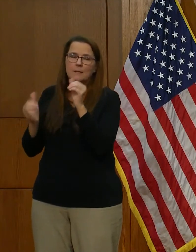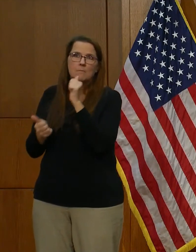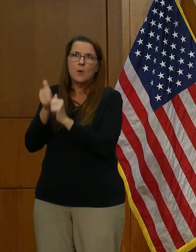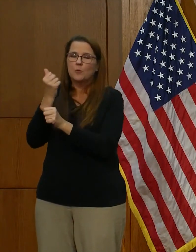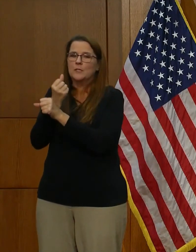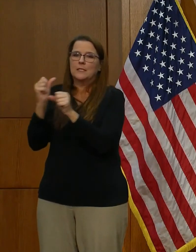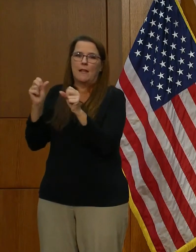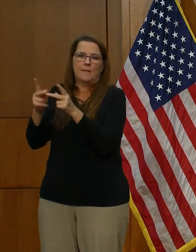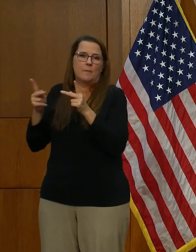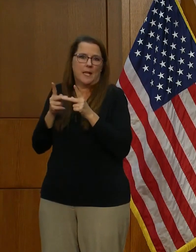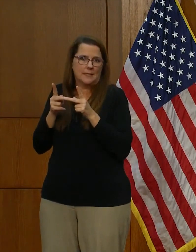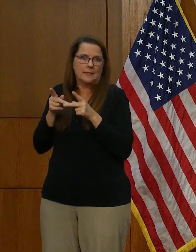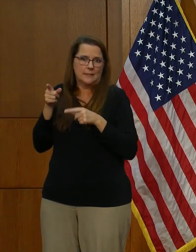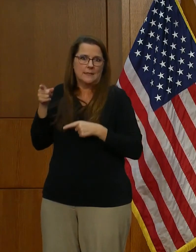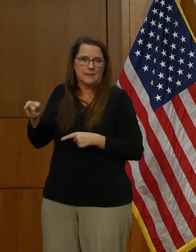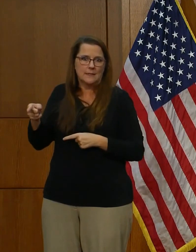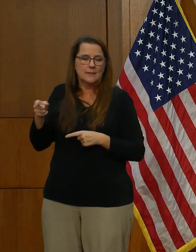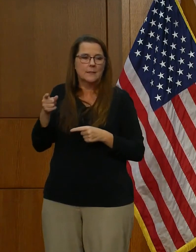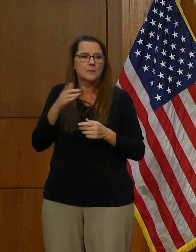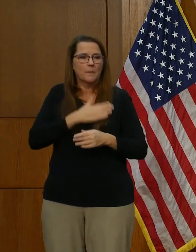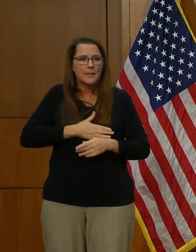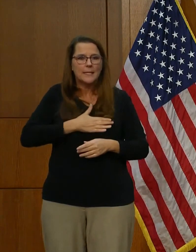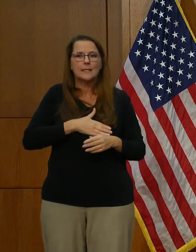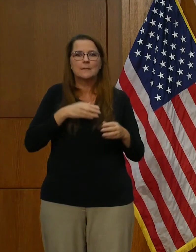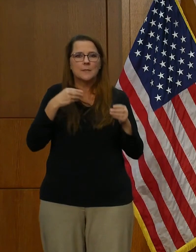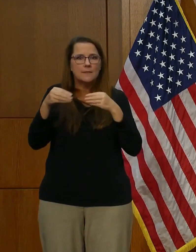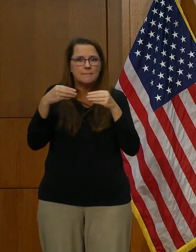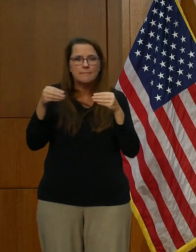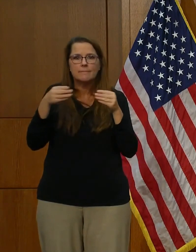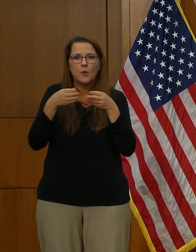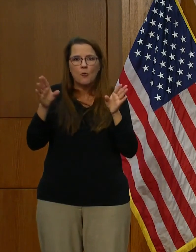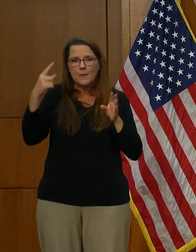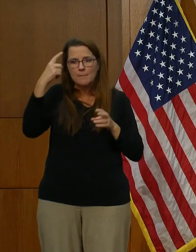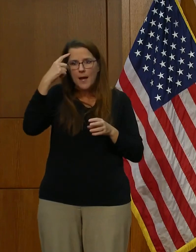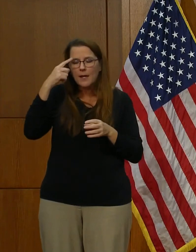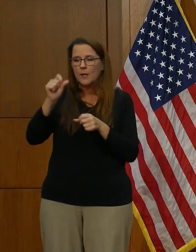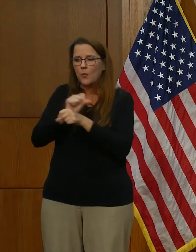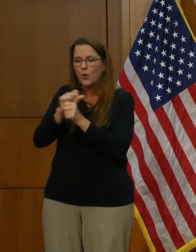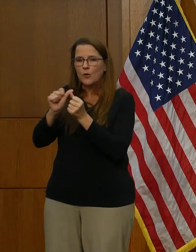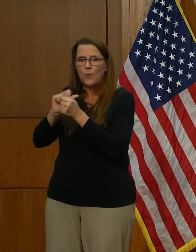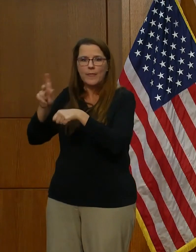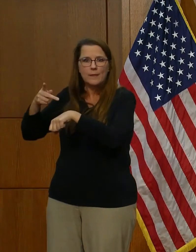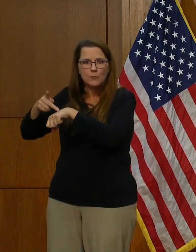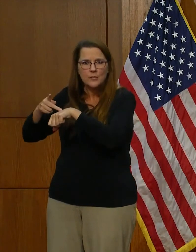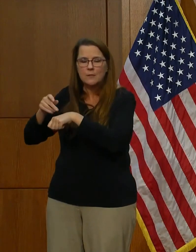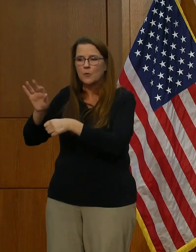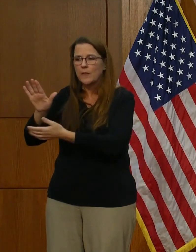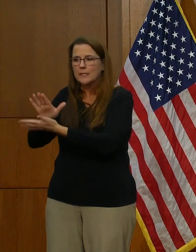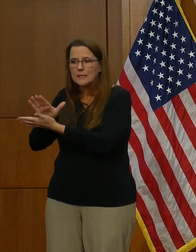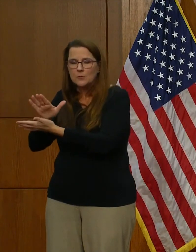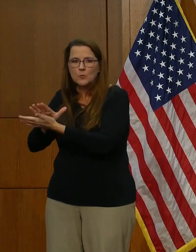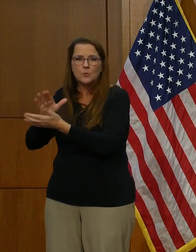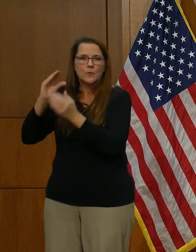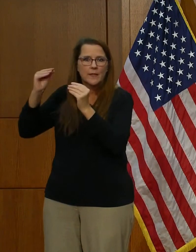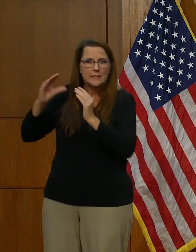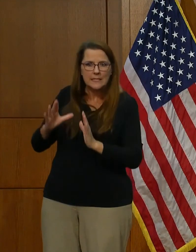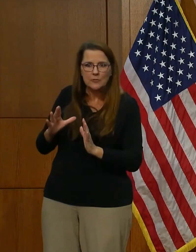CLASSROOM, IT IS ONE OF THE SAFEST PLACES TO BE, AND I ENCOURAGE ALL OF YOU TO BE OPEN MINDED AND. AND WORK WITH YOUR